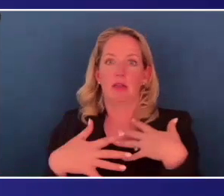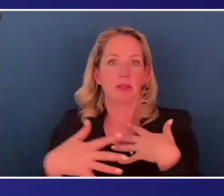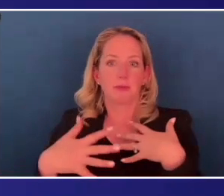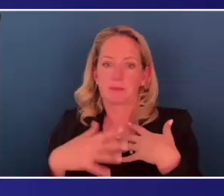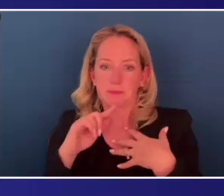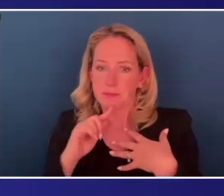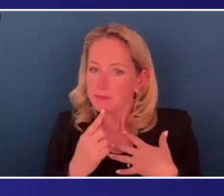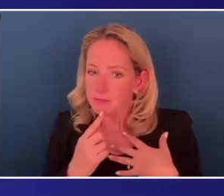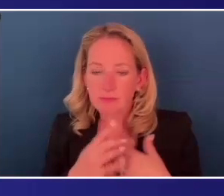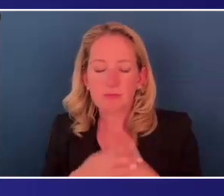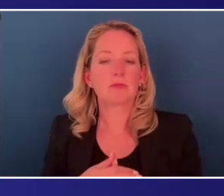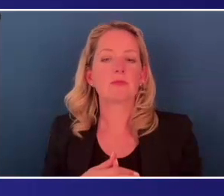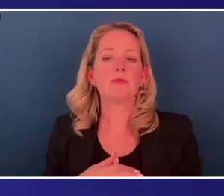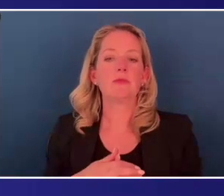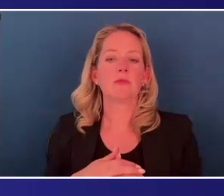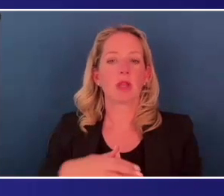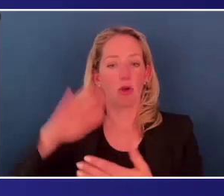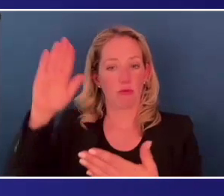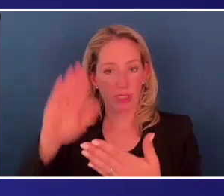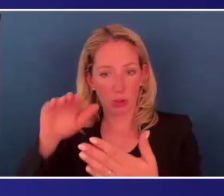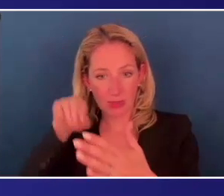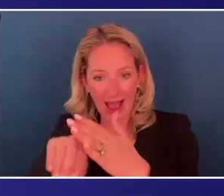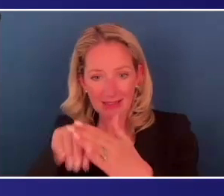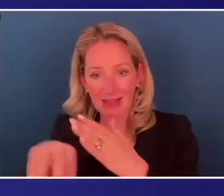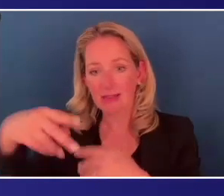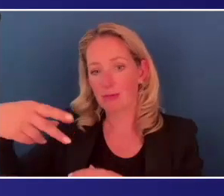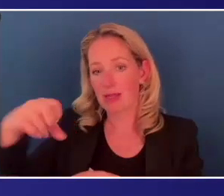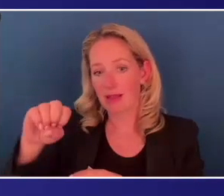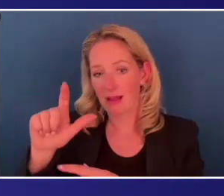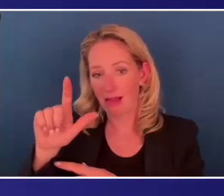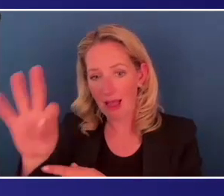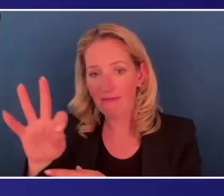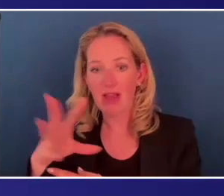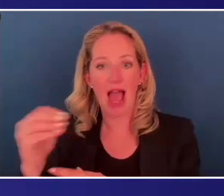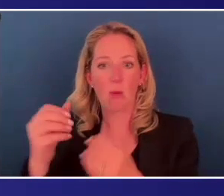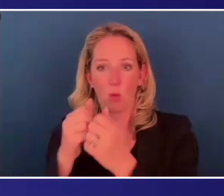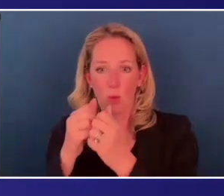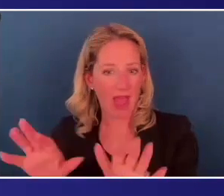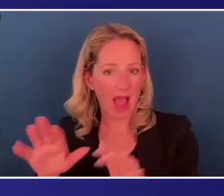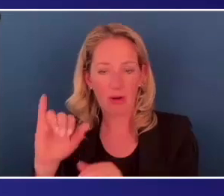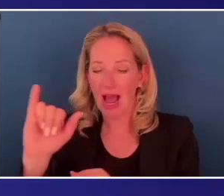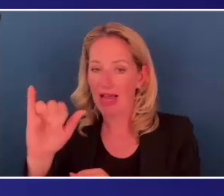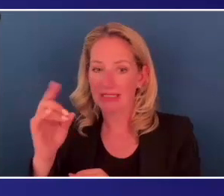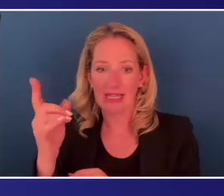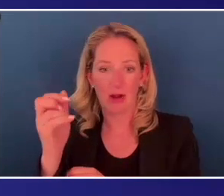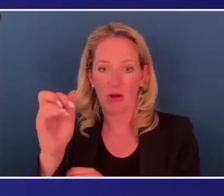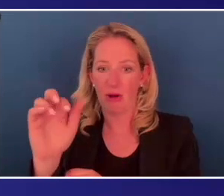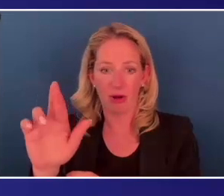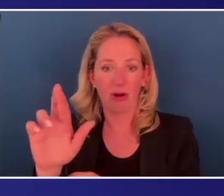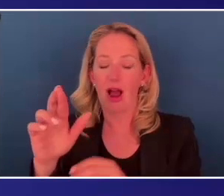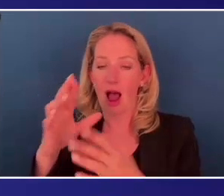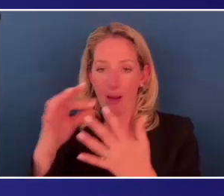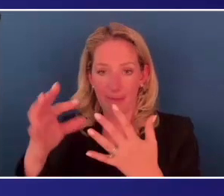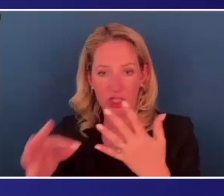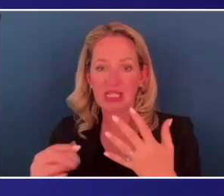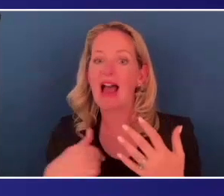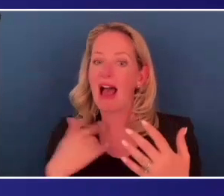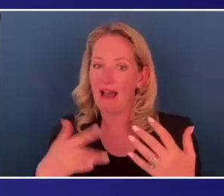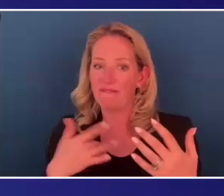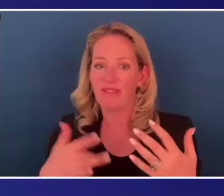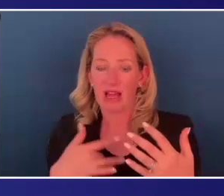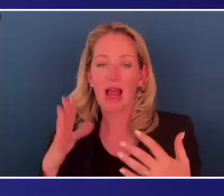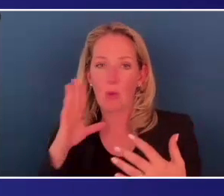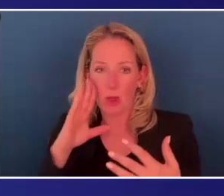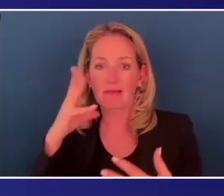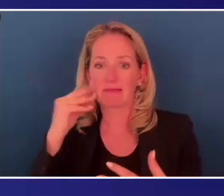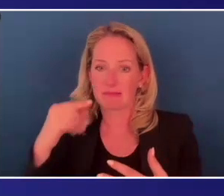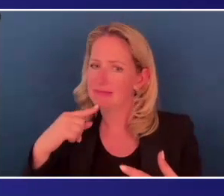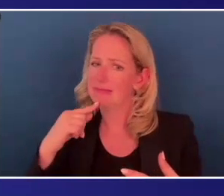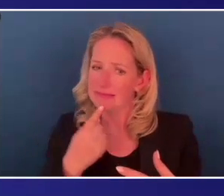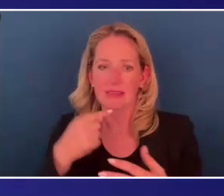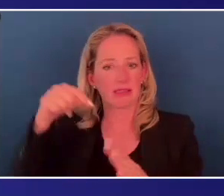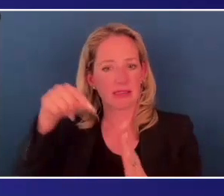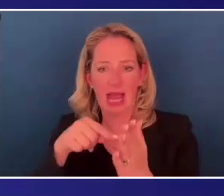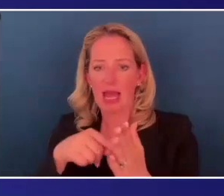With a reduced access to PSLF and without idea IDR options I feared I will be profoundly in debt and honestly worse off than my grandparents.